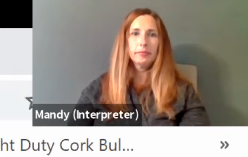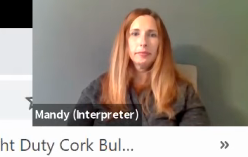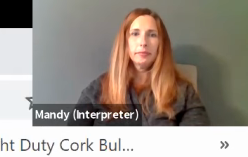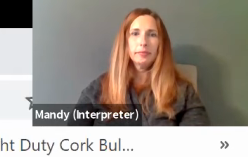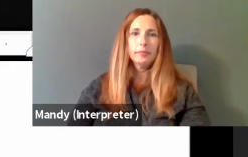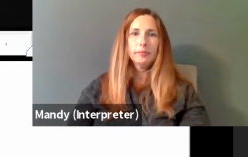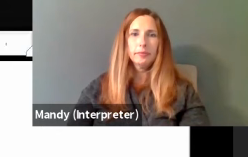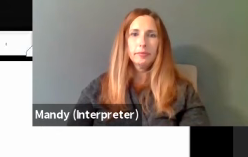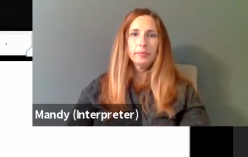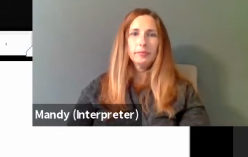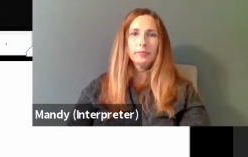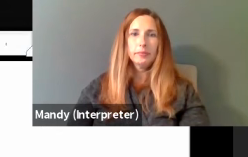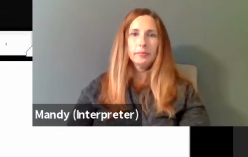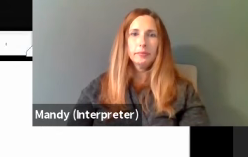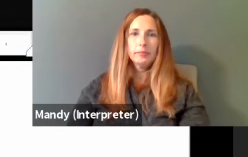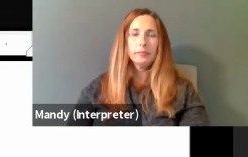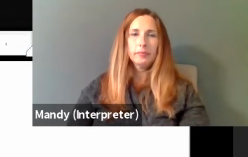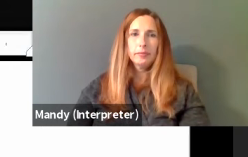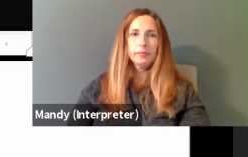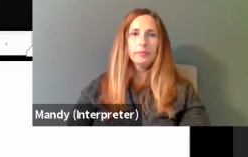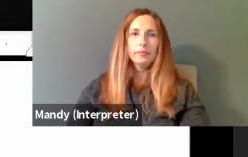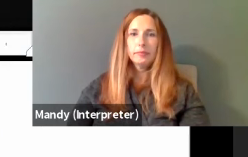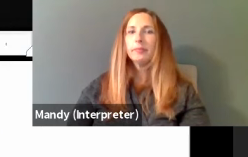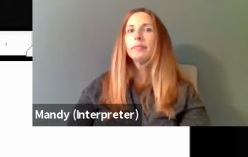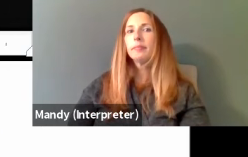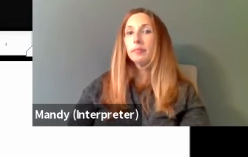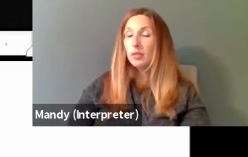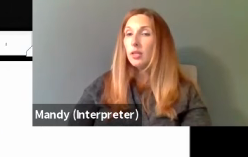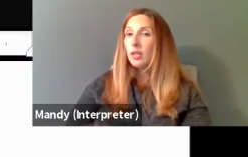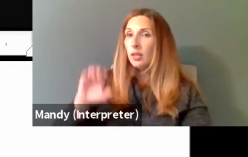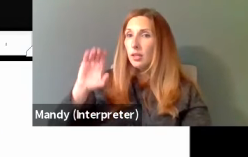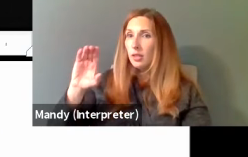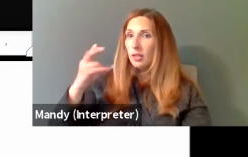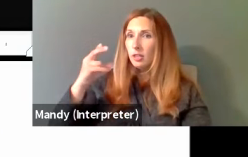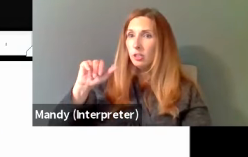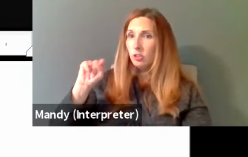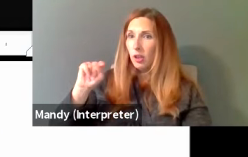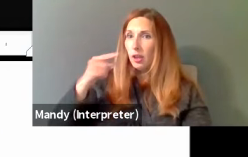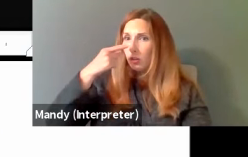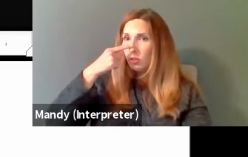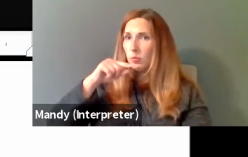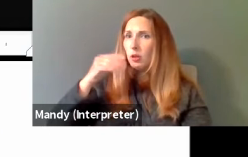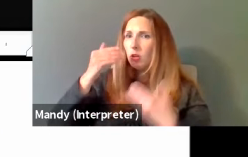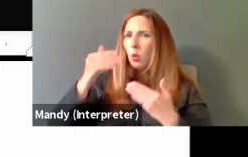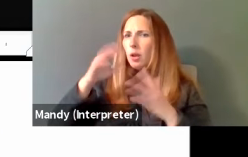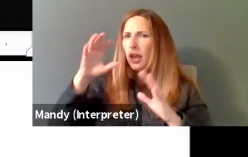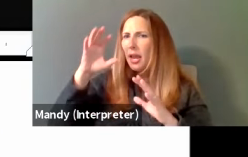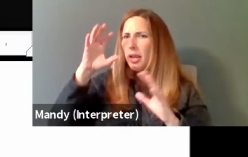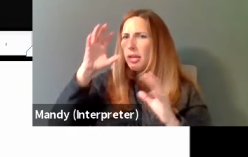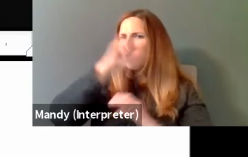in your chat can you estimate the number of languages that you think might be represented